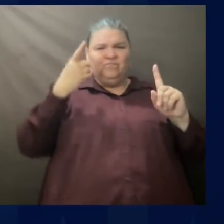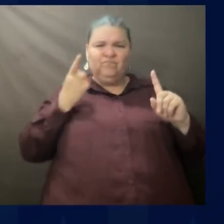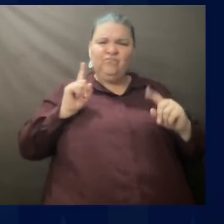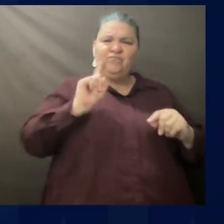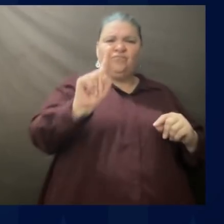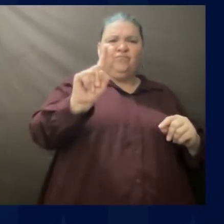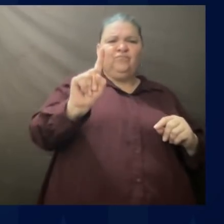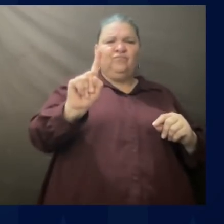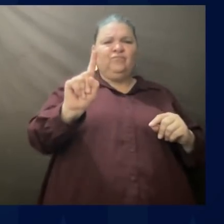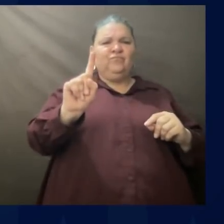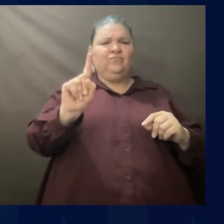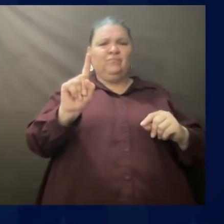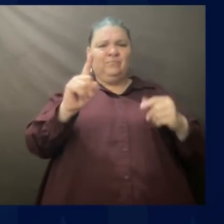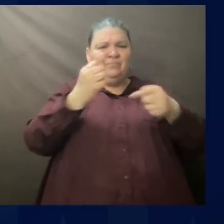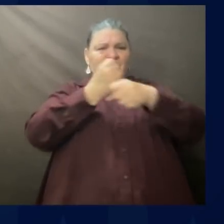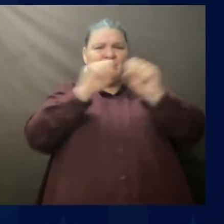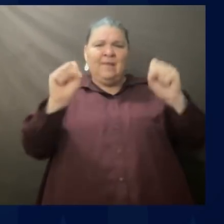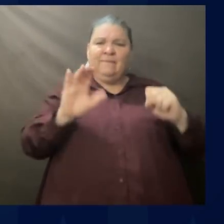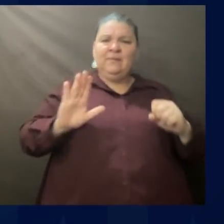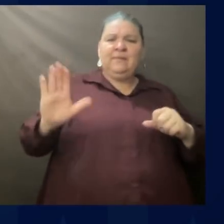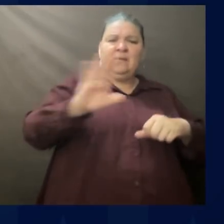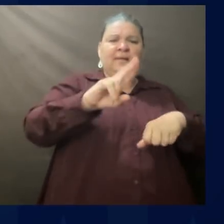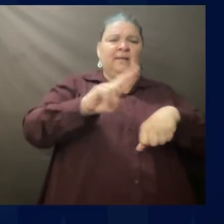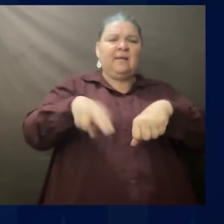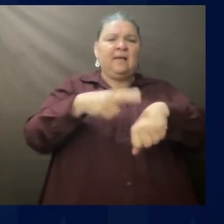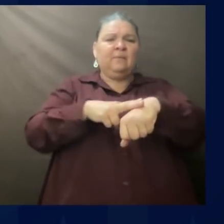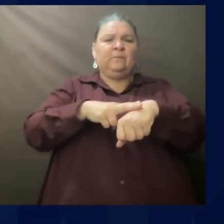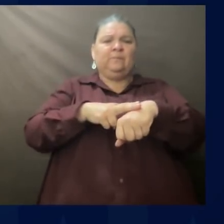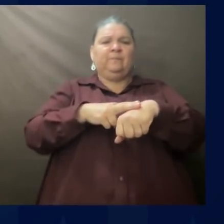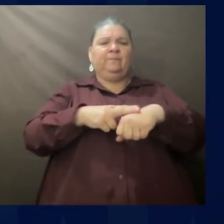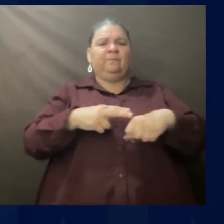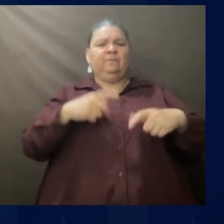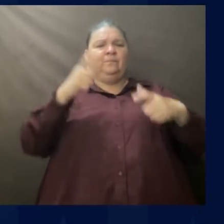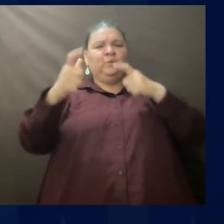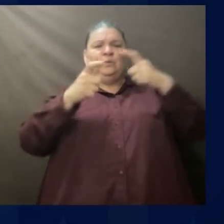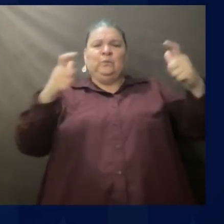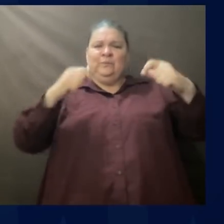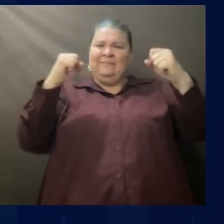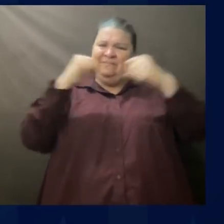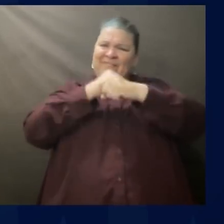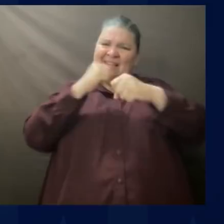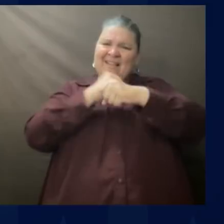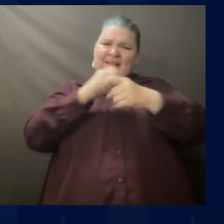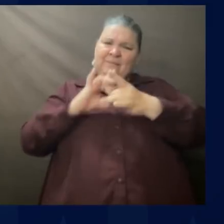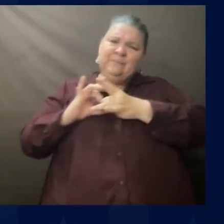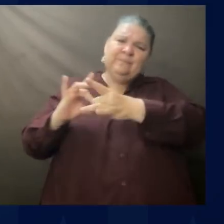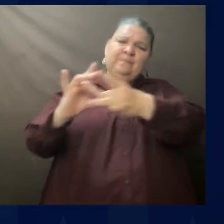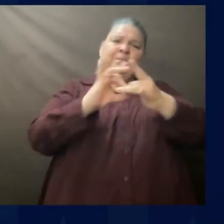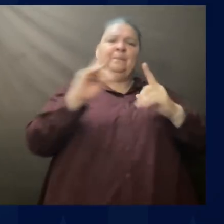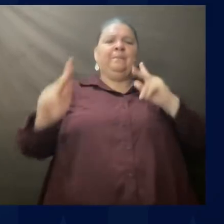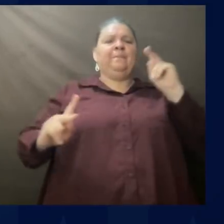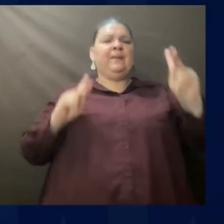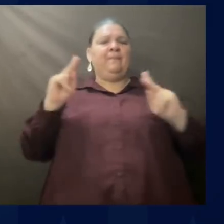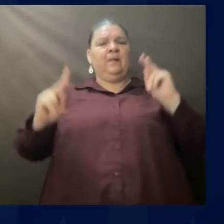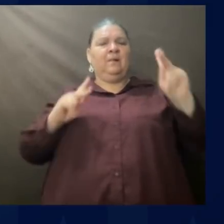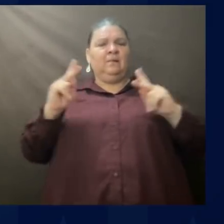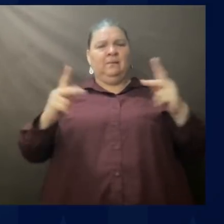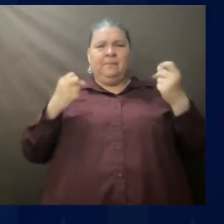fight that unites all people. It is a fight that so many of the patriots, whose eternal rest is here in these hallowed grounds,